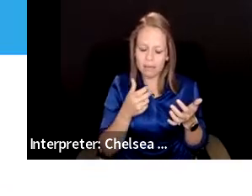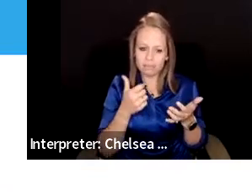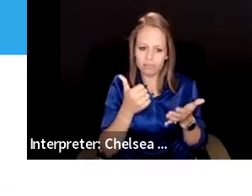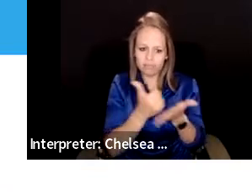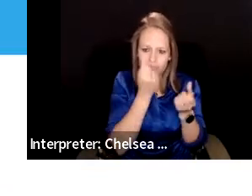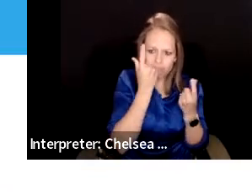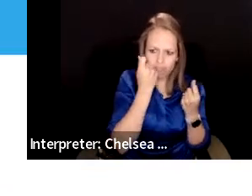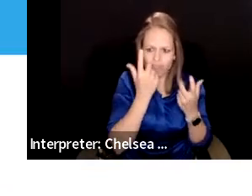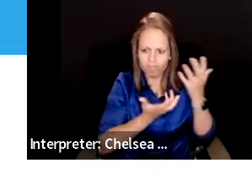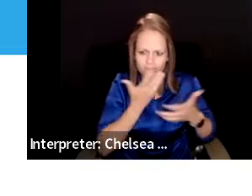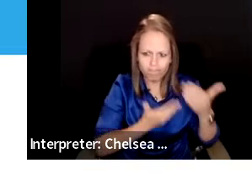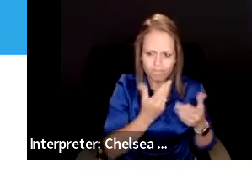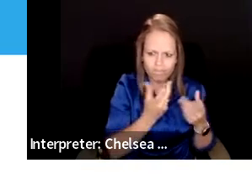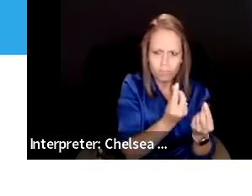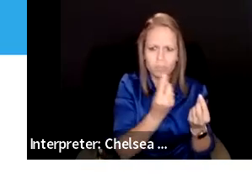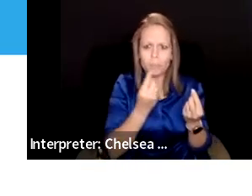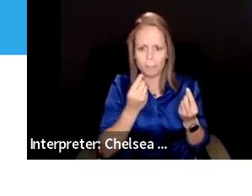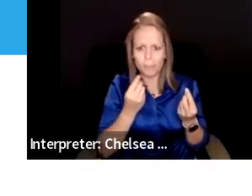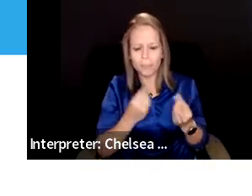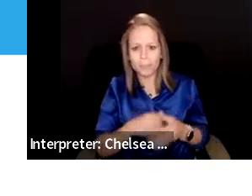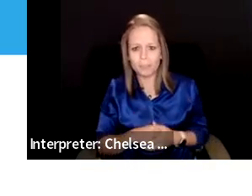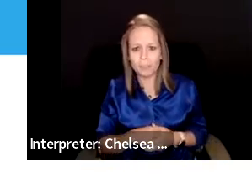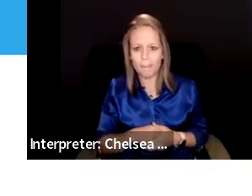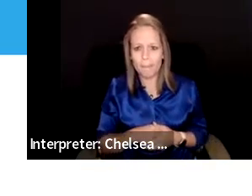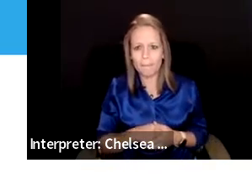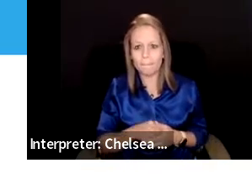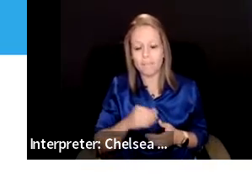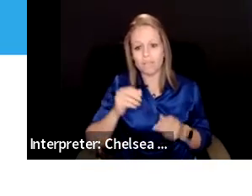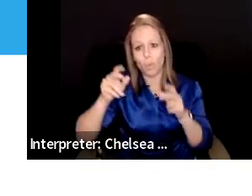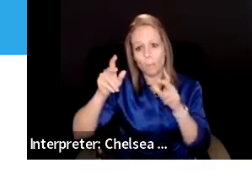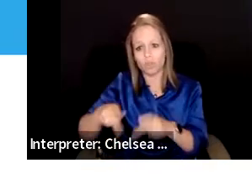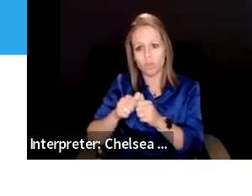that connection and build a bridge to really understand what this disease is.